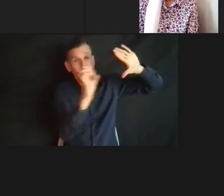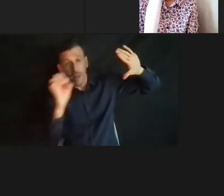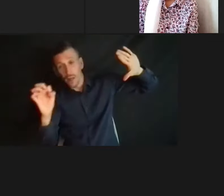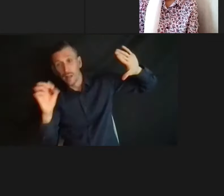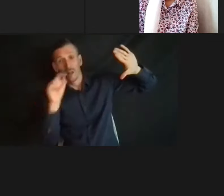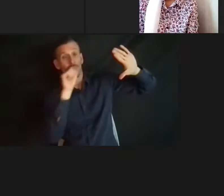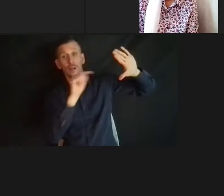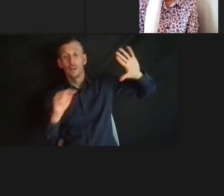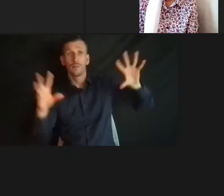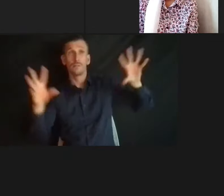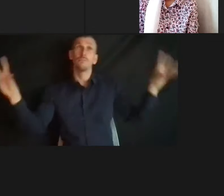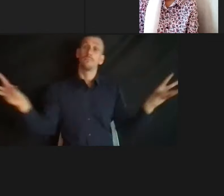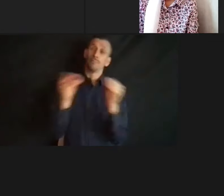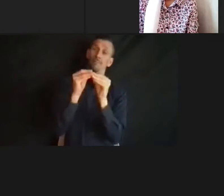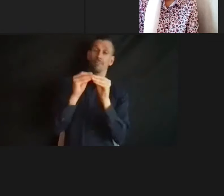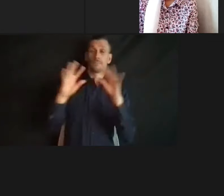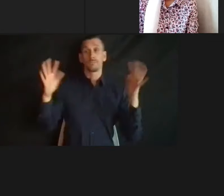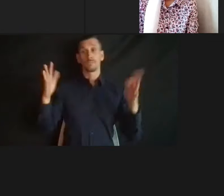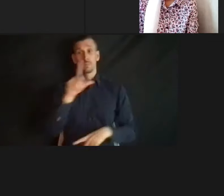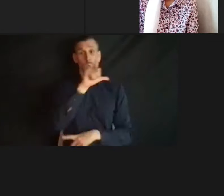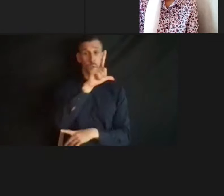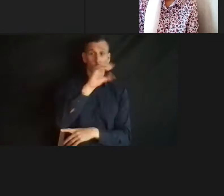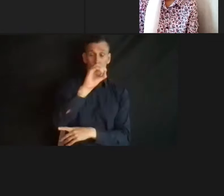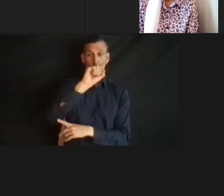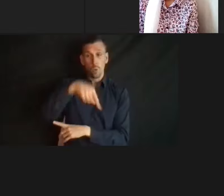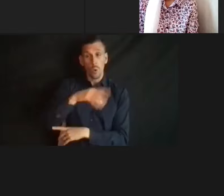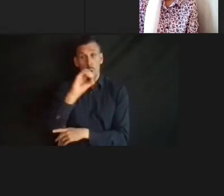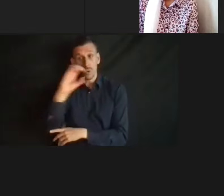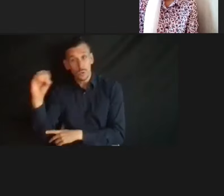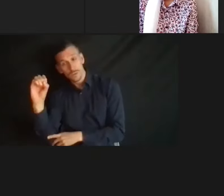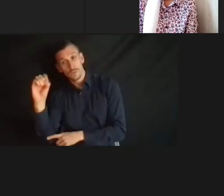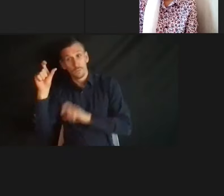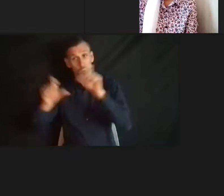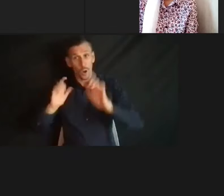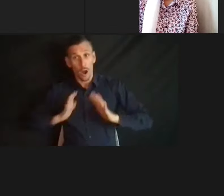they're really limited in what they're able to do. There is no… say good things,